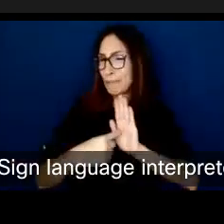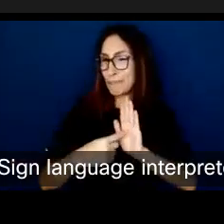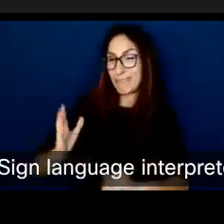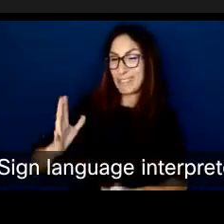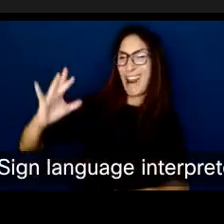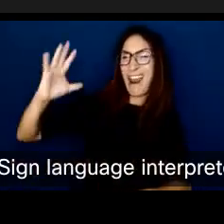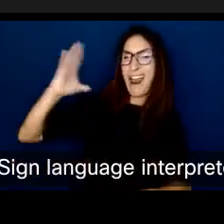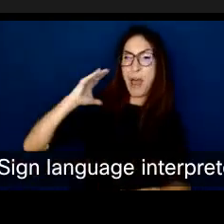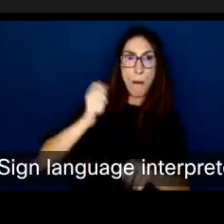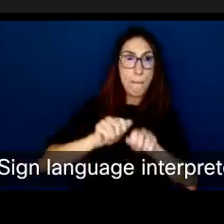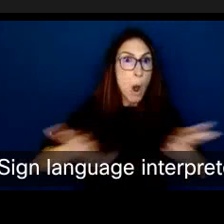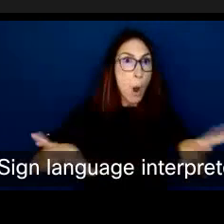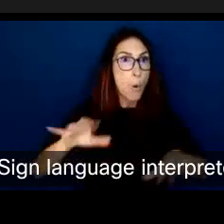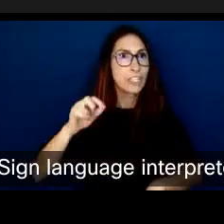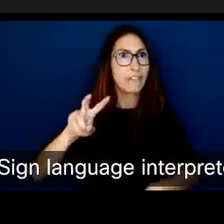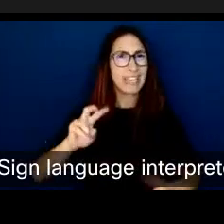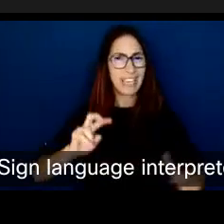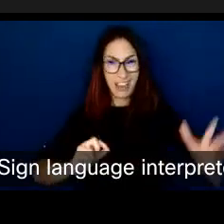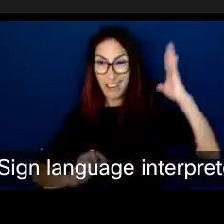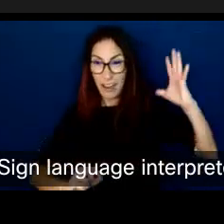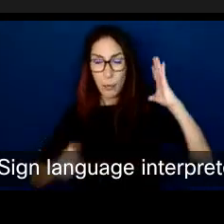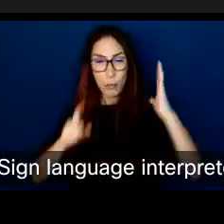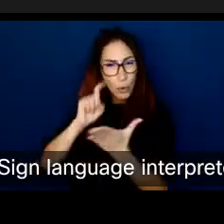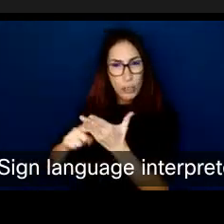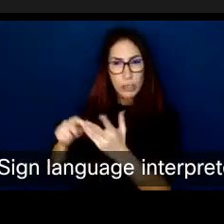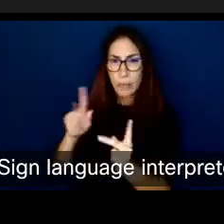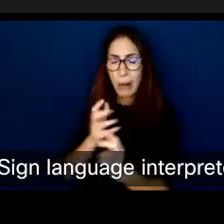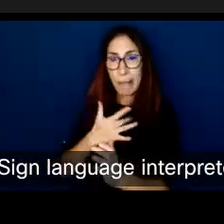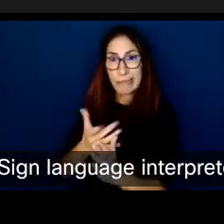people were dying of AIDS related complications. But when